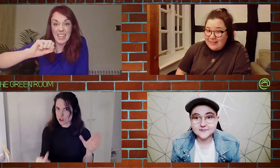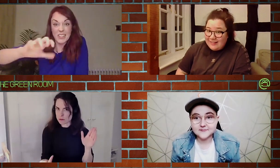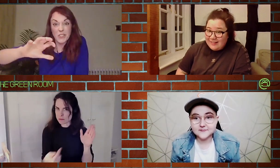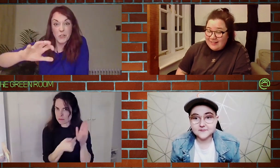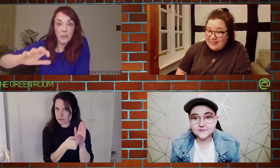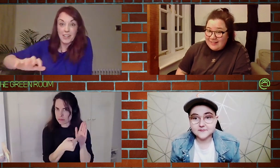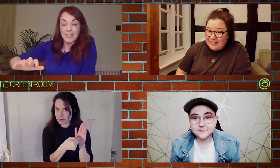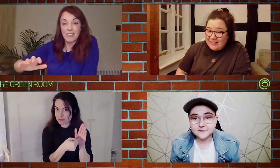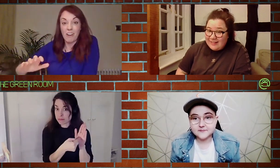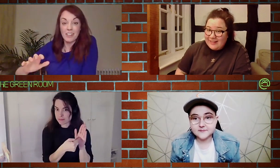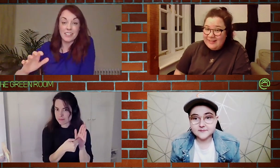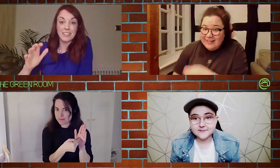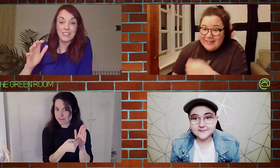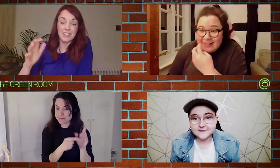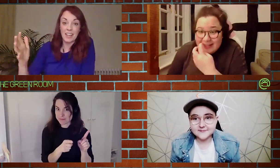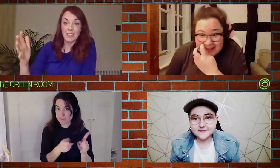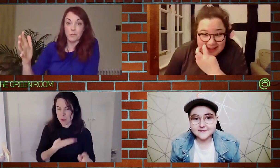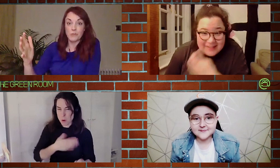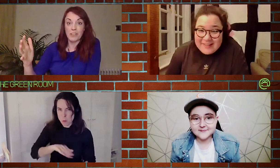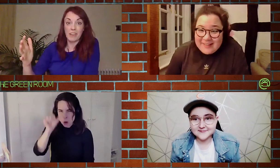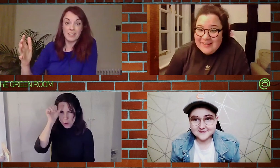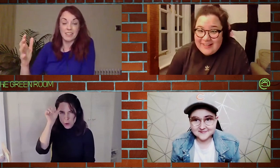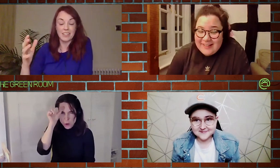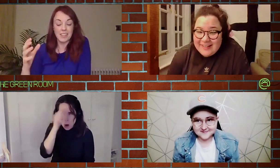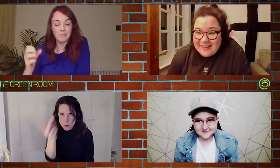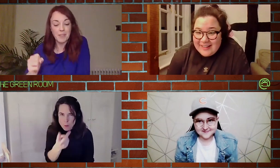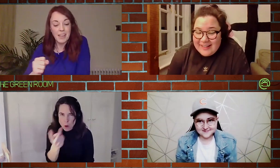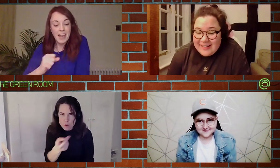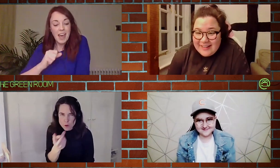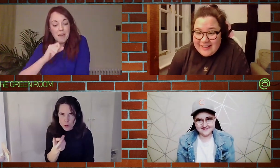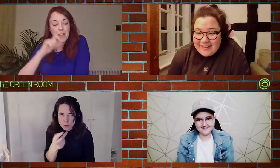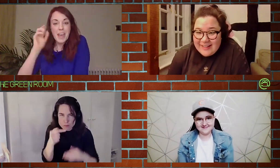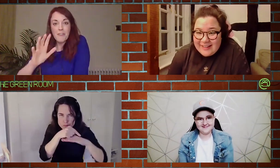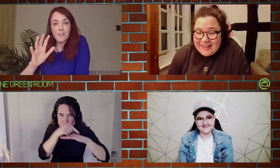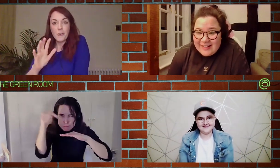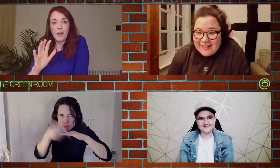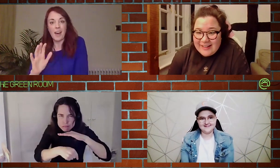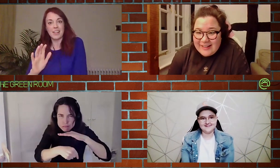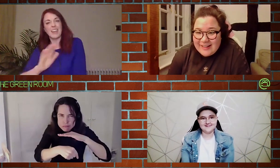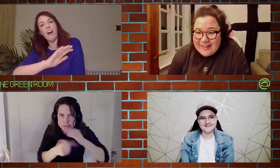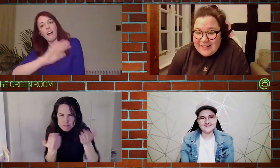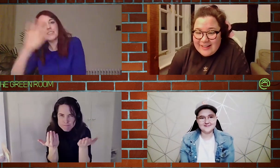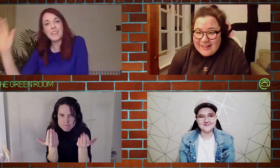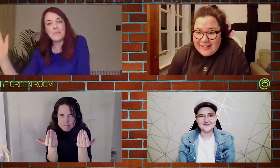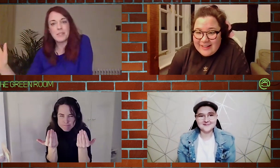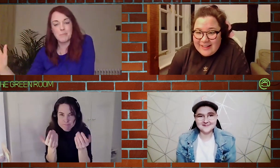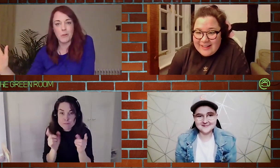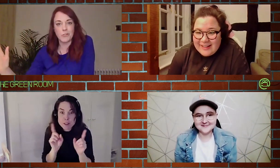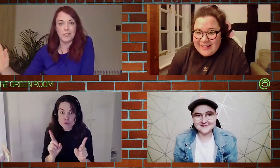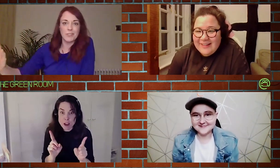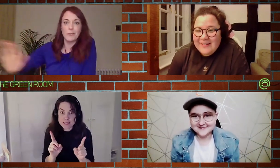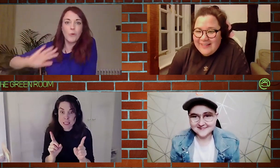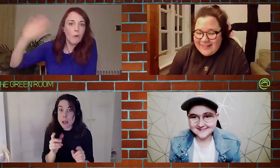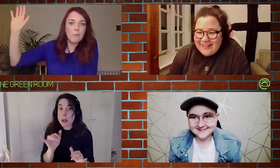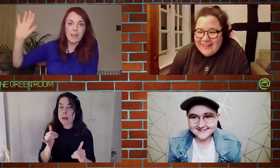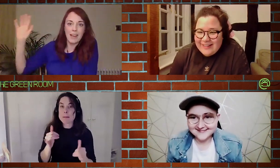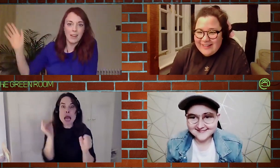into you guys as artists and that's what's really fascinating. If you had unlimited budgets, no money at all....